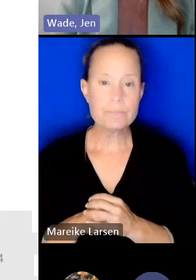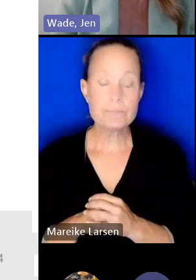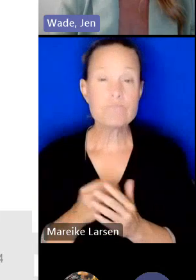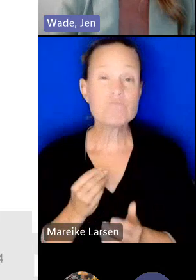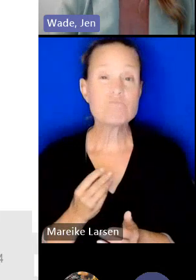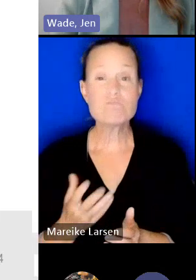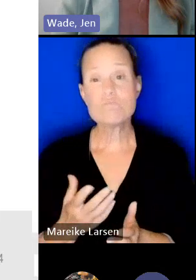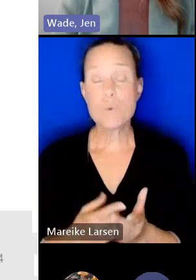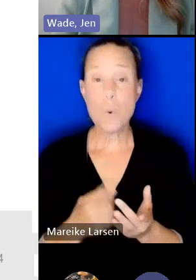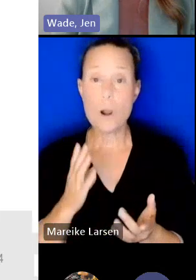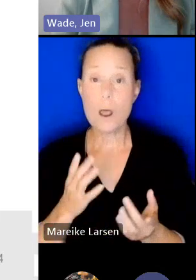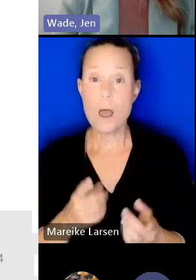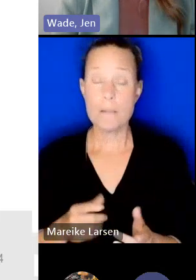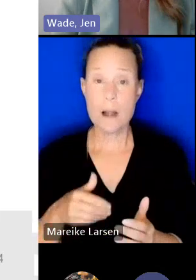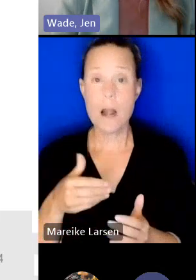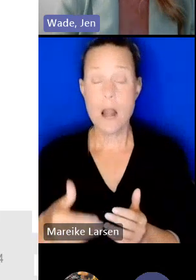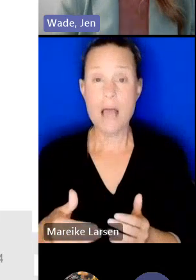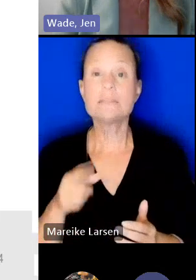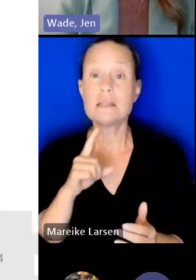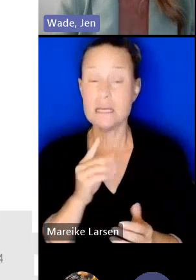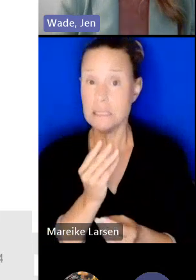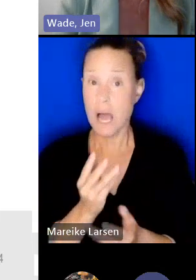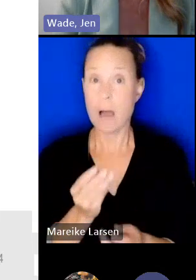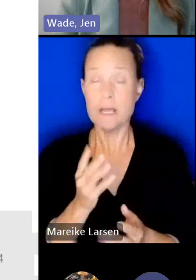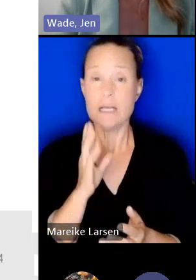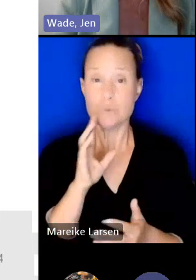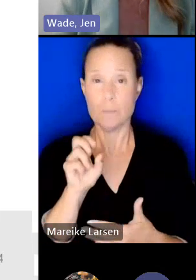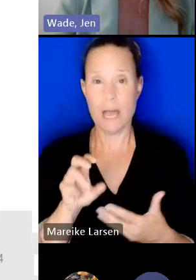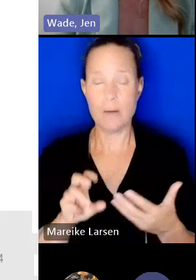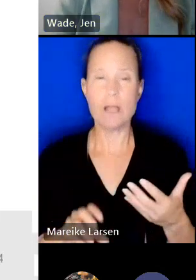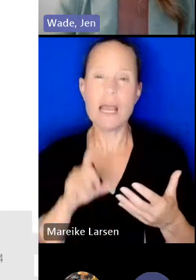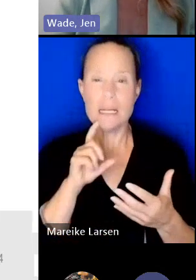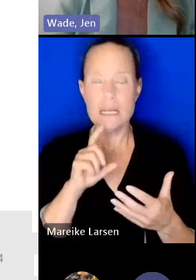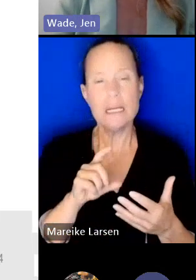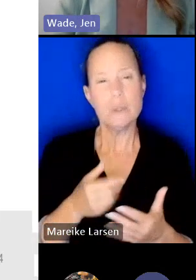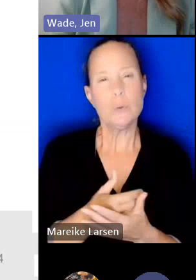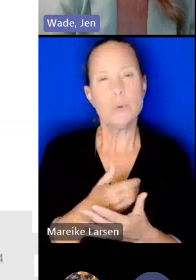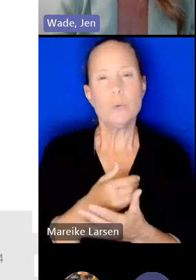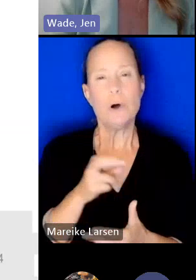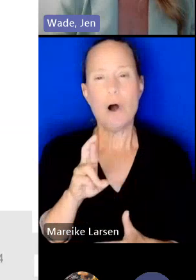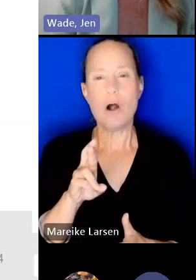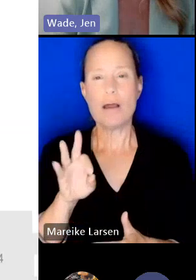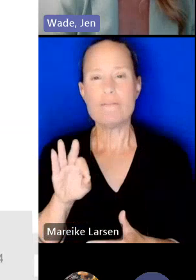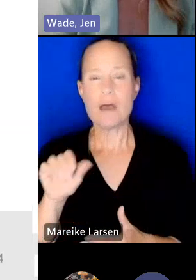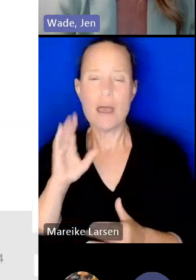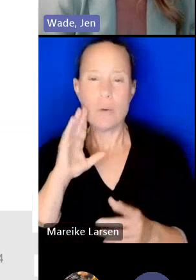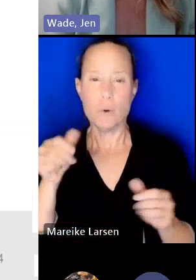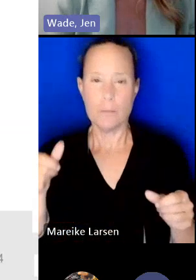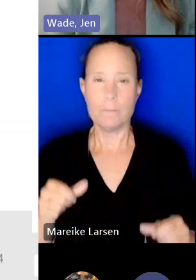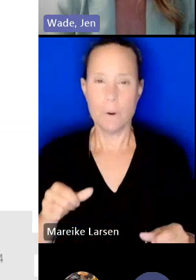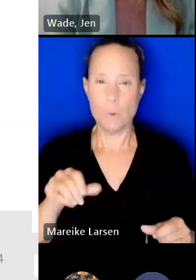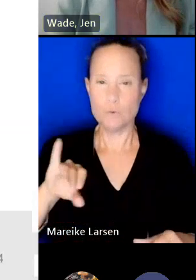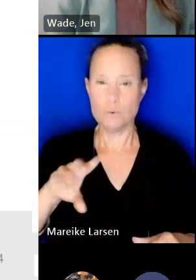these evaluation criteria updates will be outlined. In an updated RFA, which we're planning to post on July 2nd.